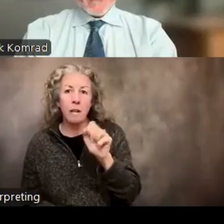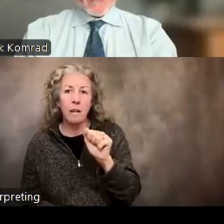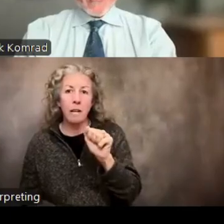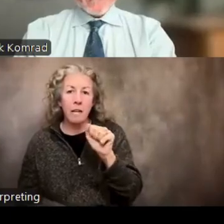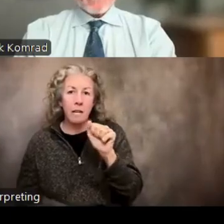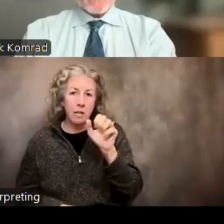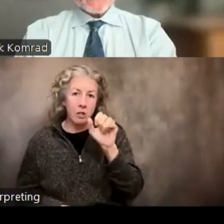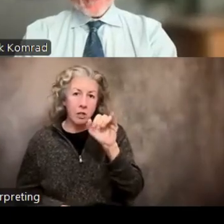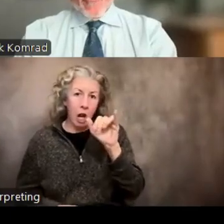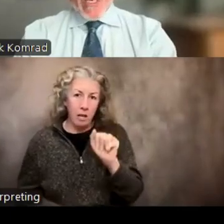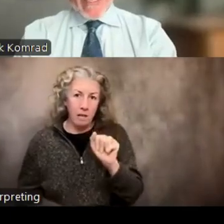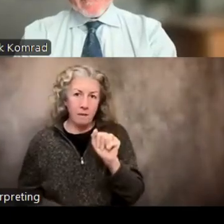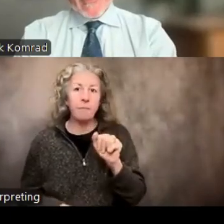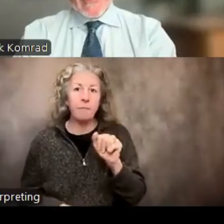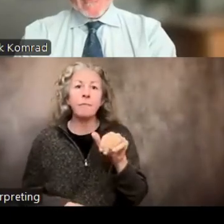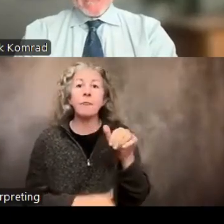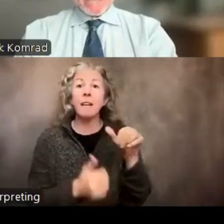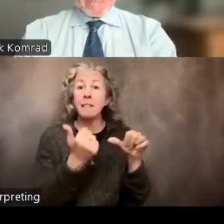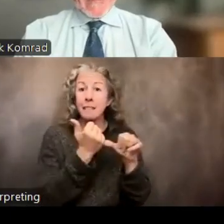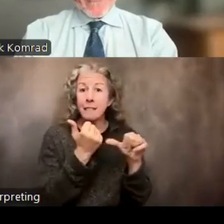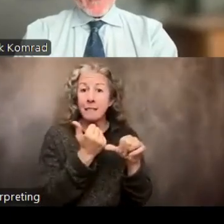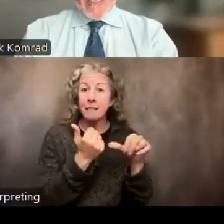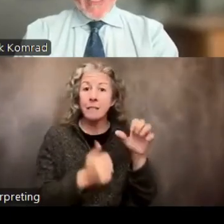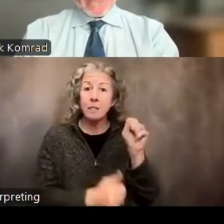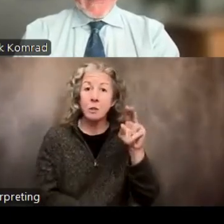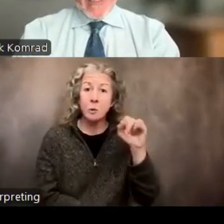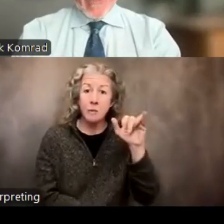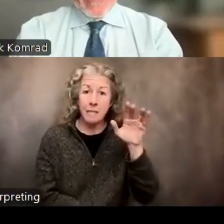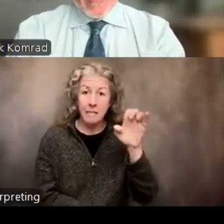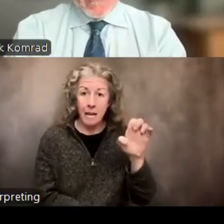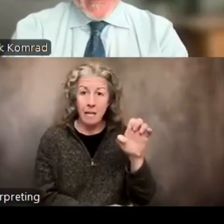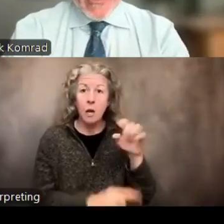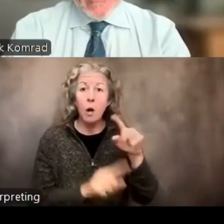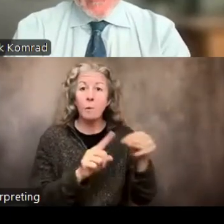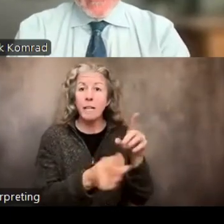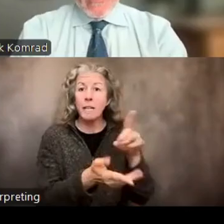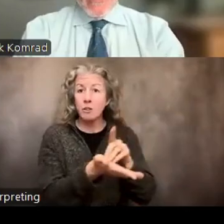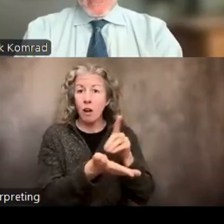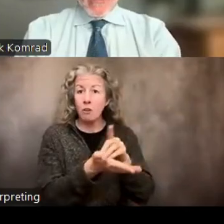clinician prescribes a lethal cocktail to a patient, on